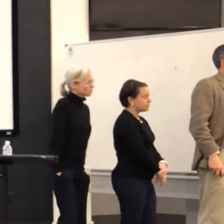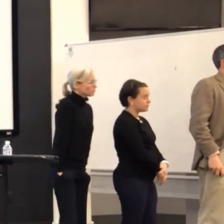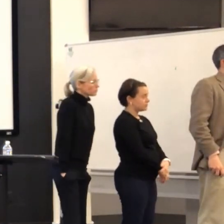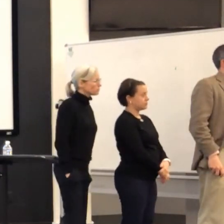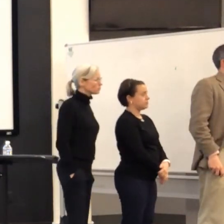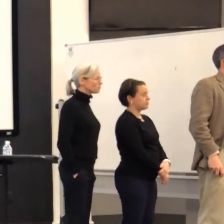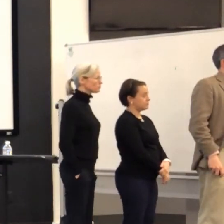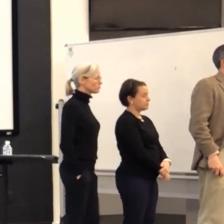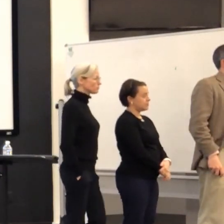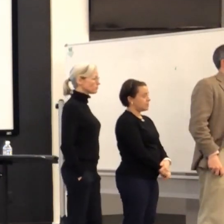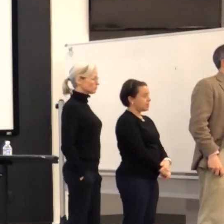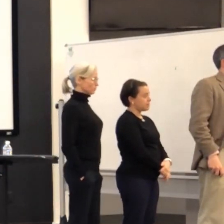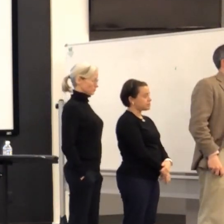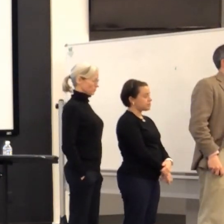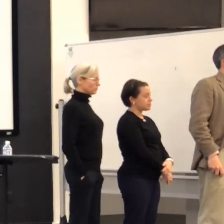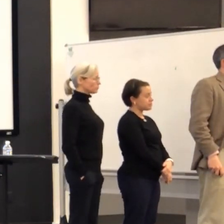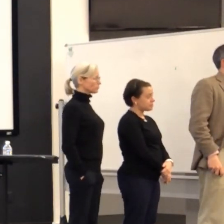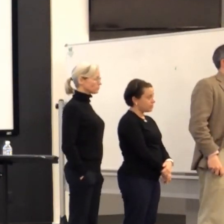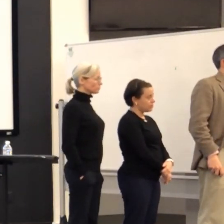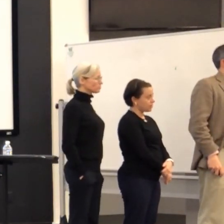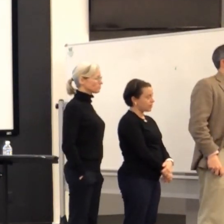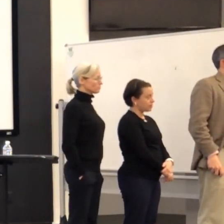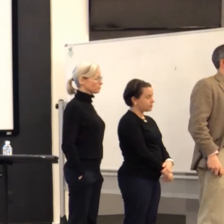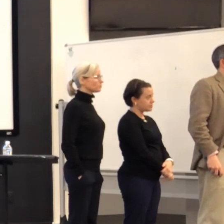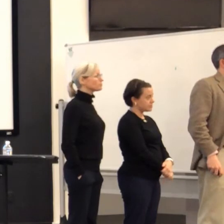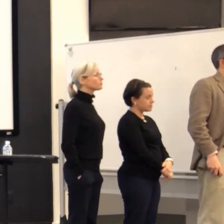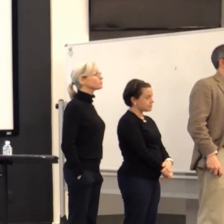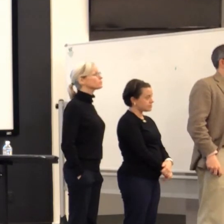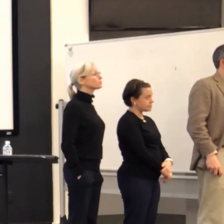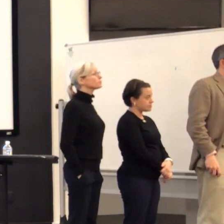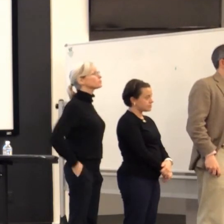[Woman] So, I started small working on business